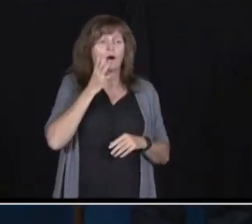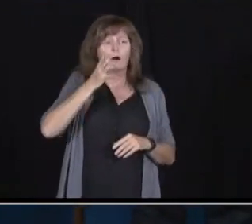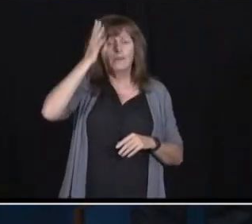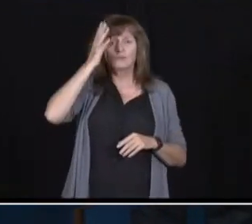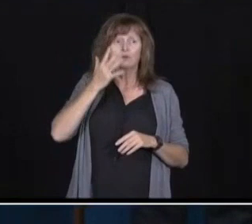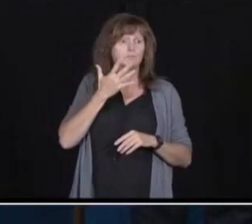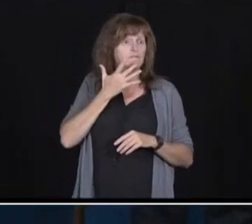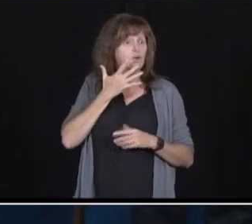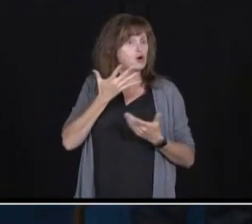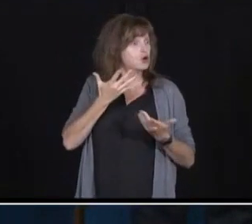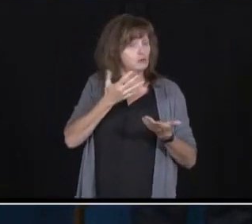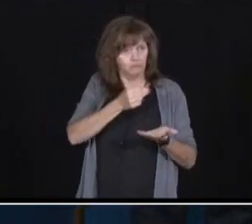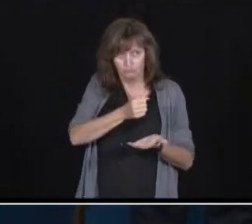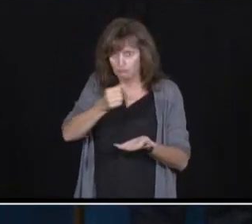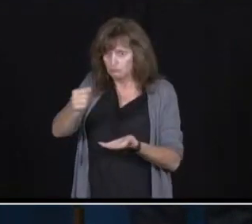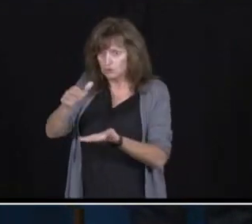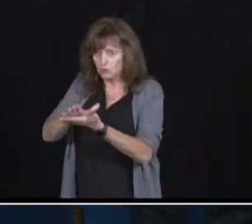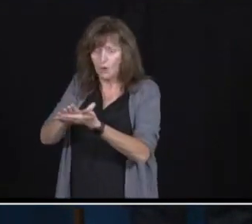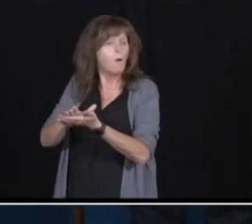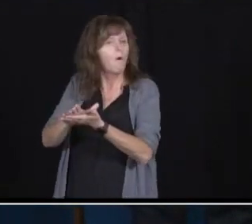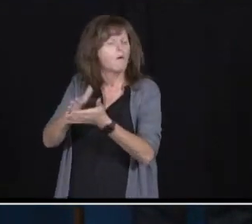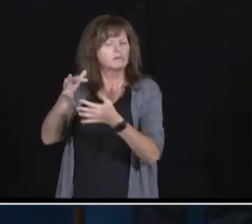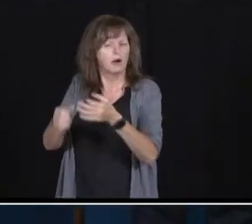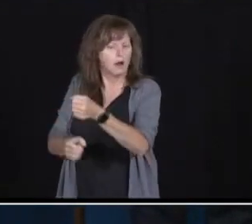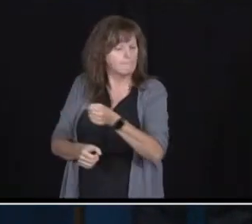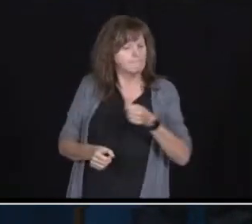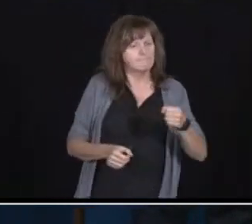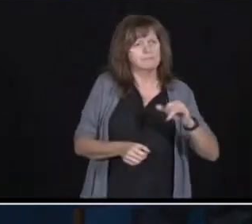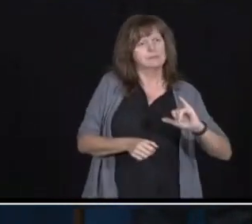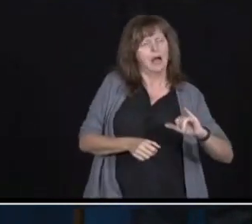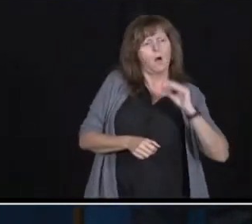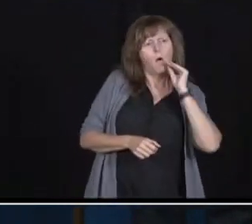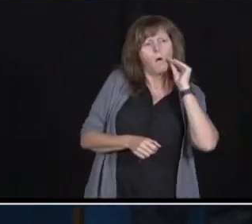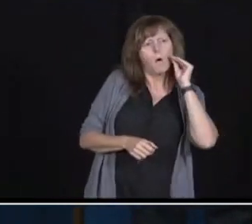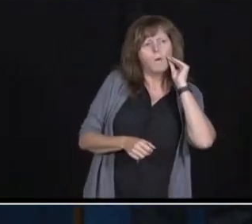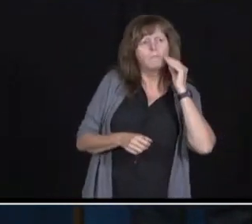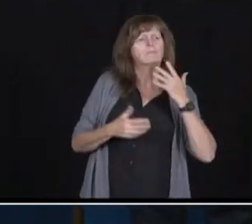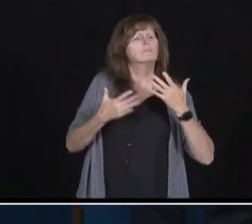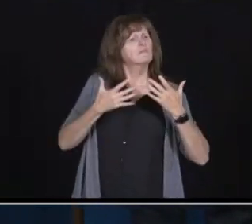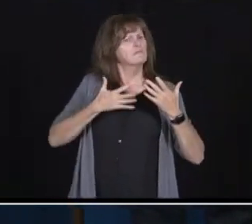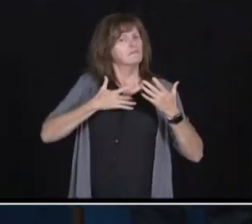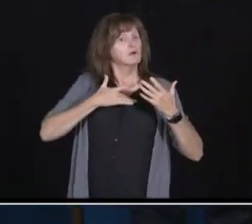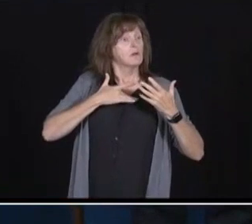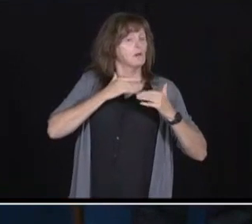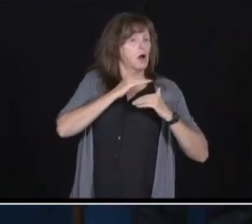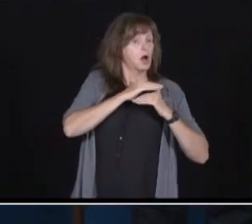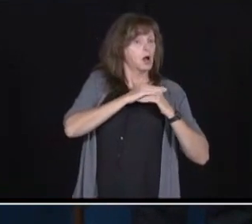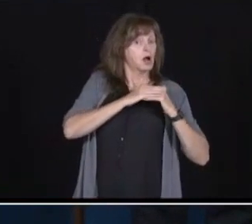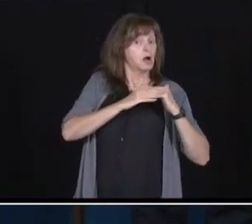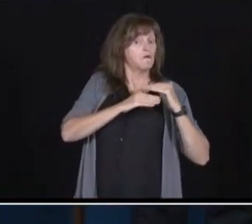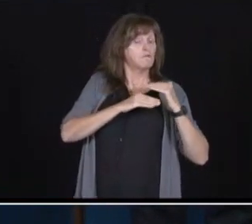As we have always said, we will continue to respect the choice and authority of parents. The choice of whether to enrolled her children